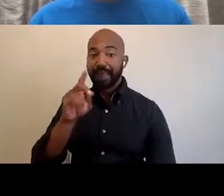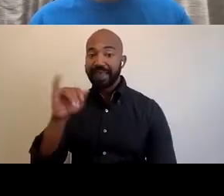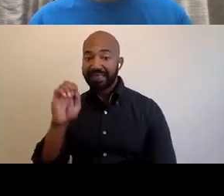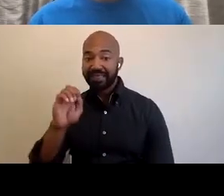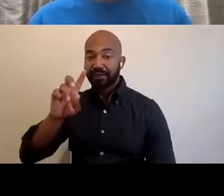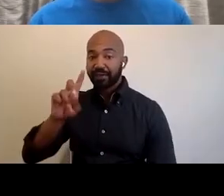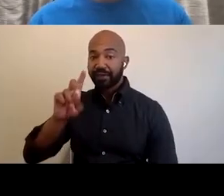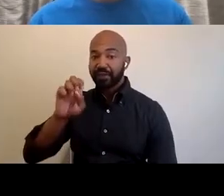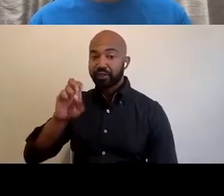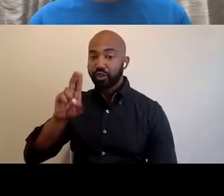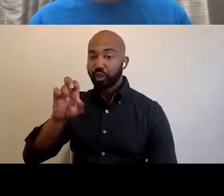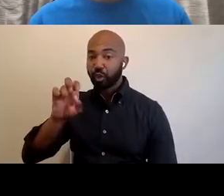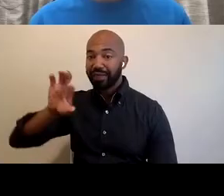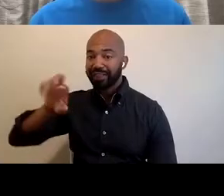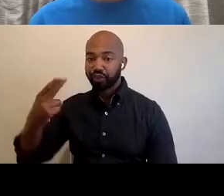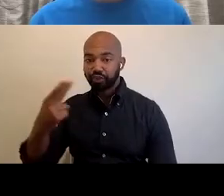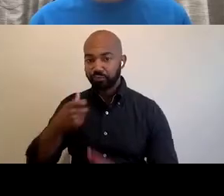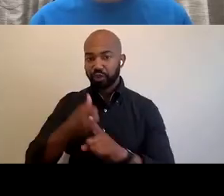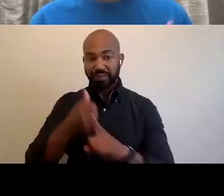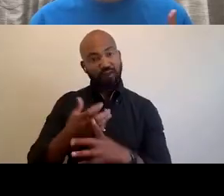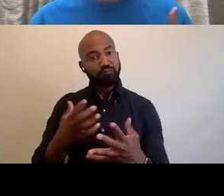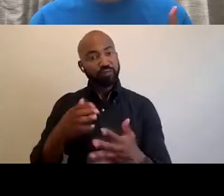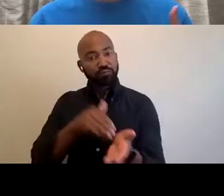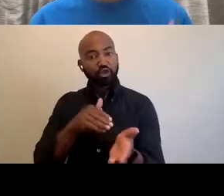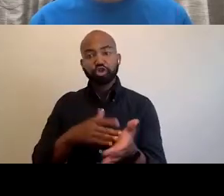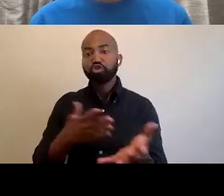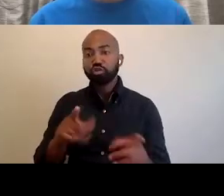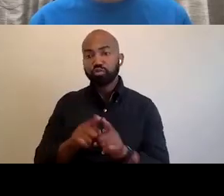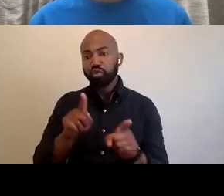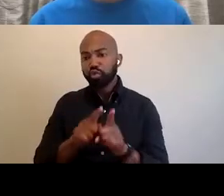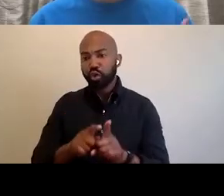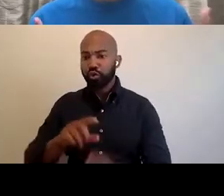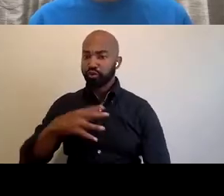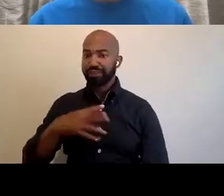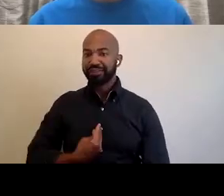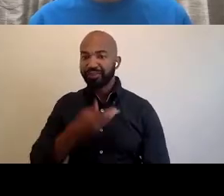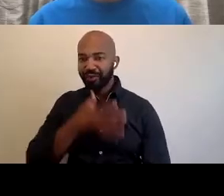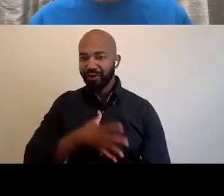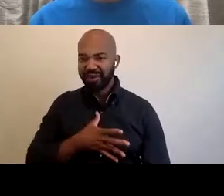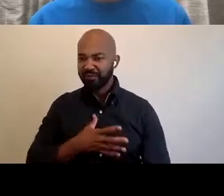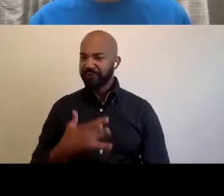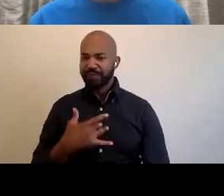she's a physician, she's a transgender woman, and she feels very passionate about the care provided